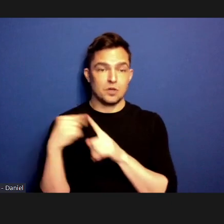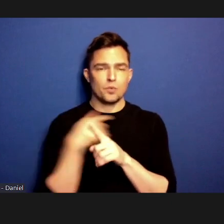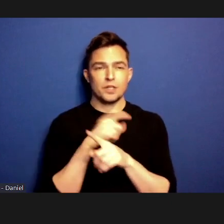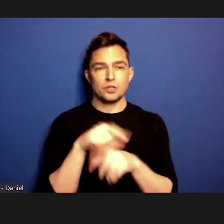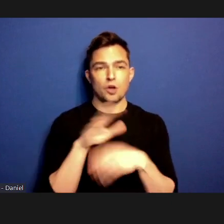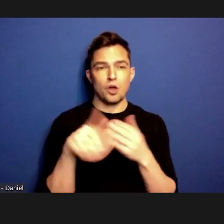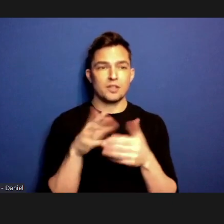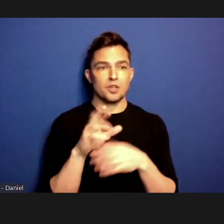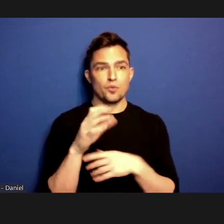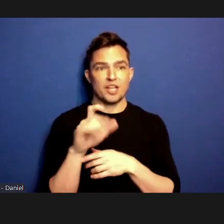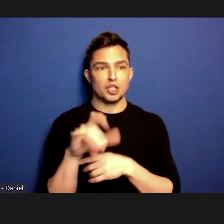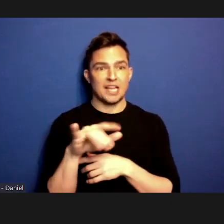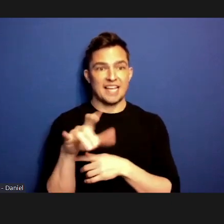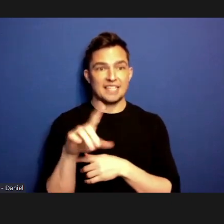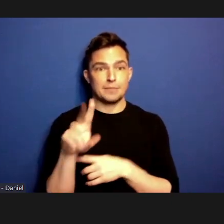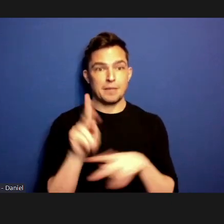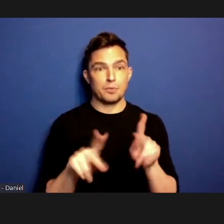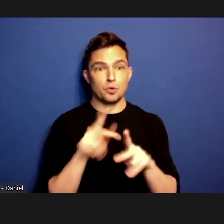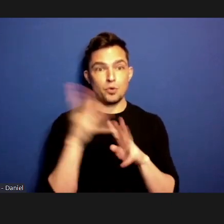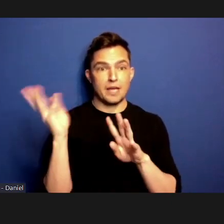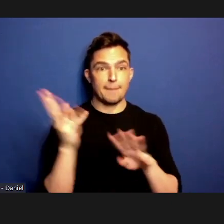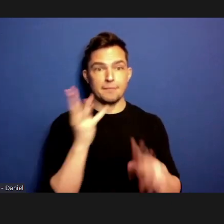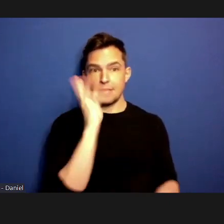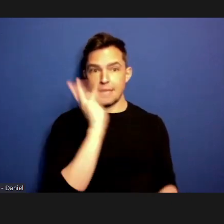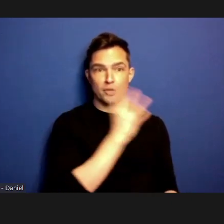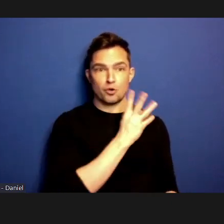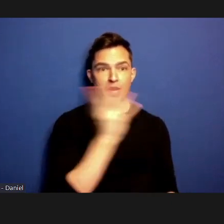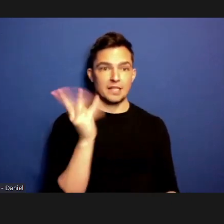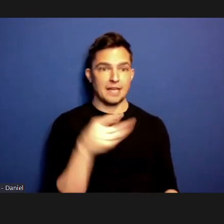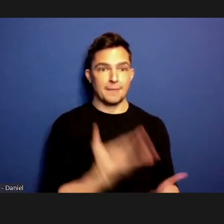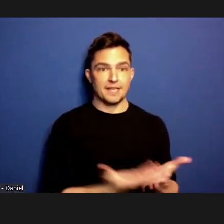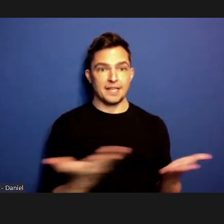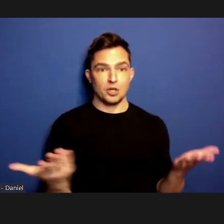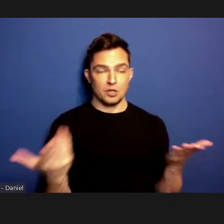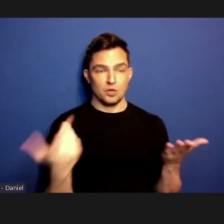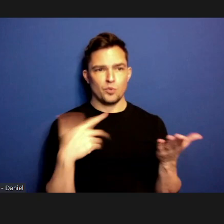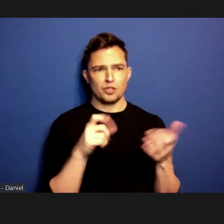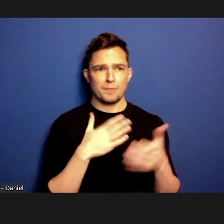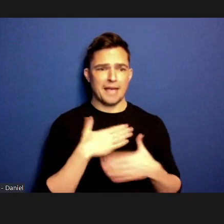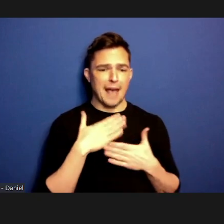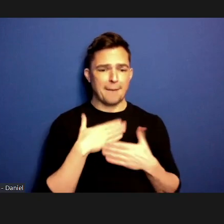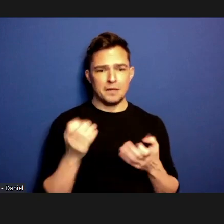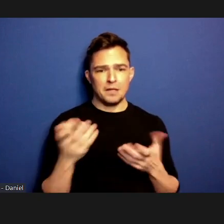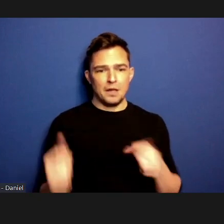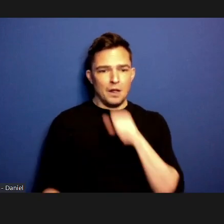who immigrated here. We should all be happy to be here. We should all be happy to be here